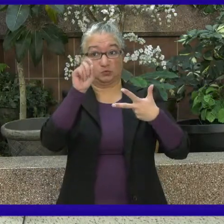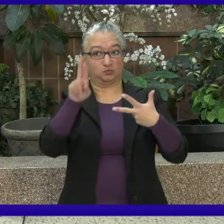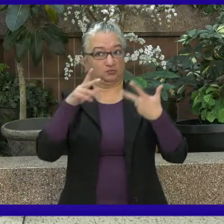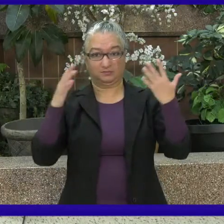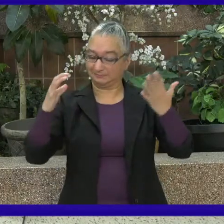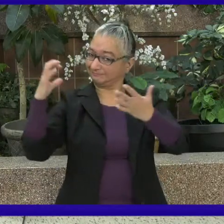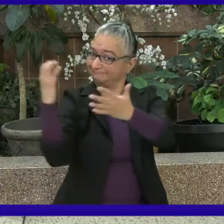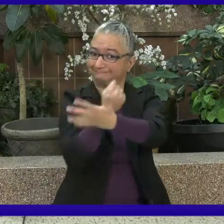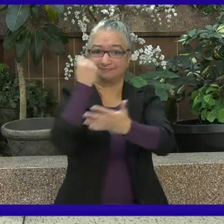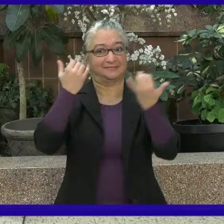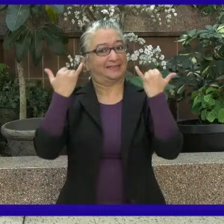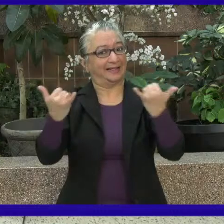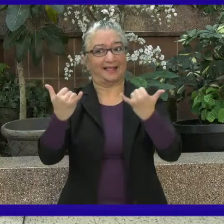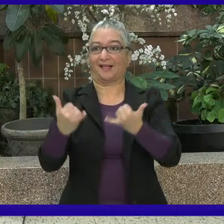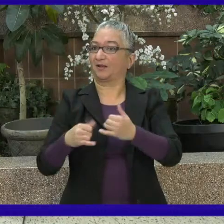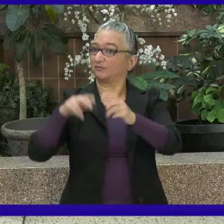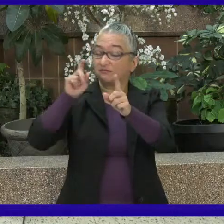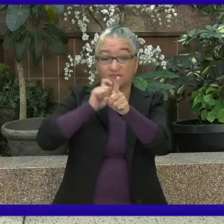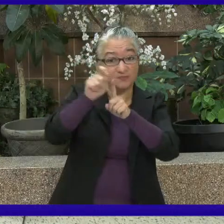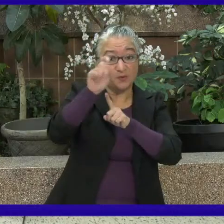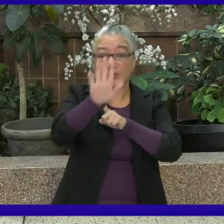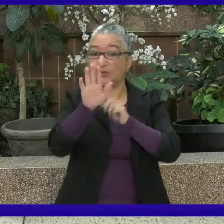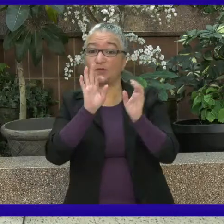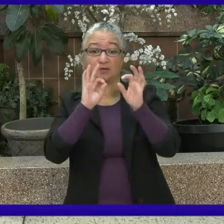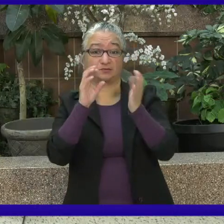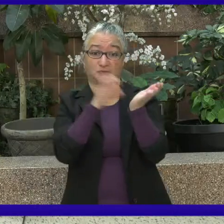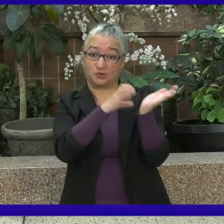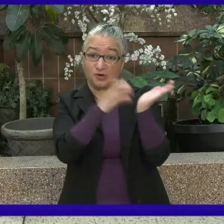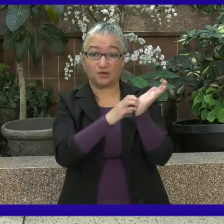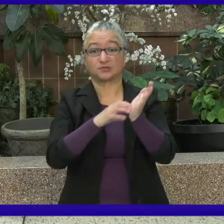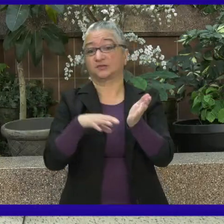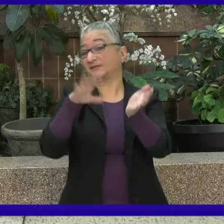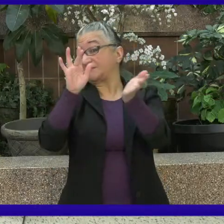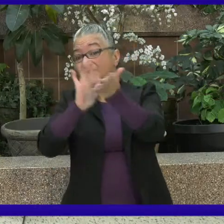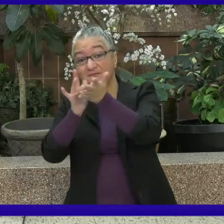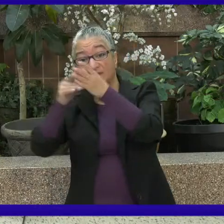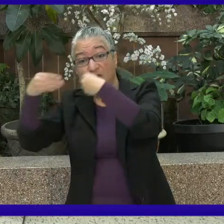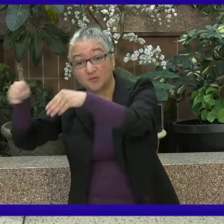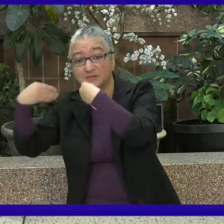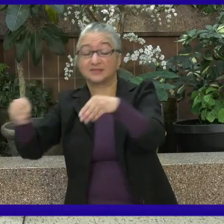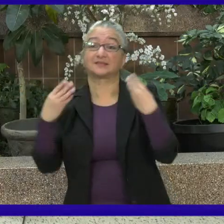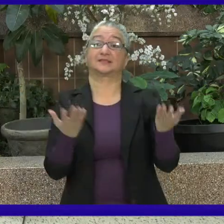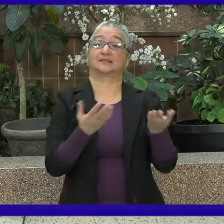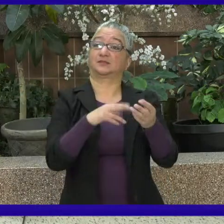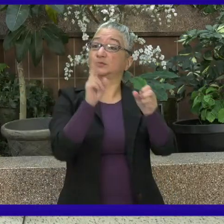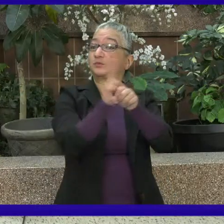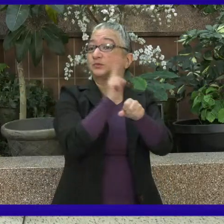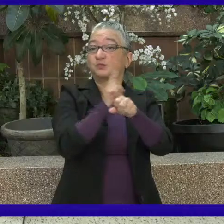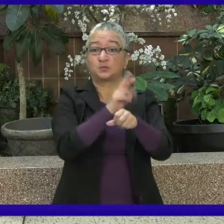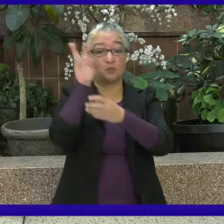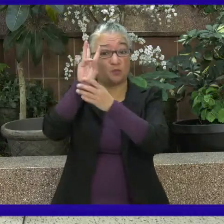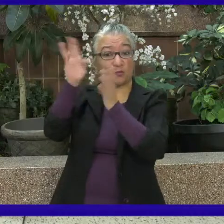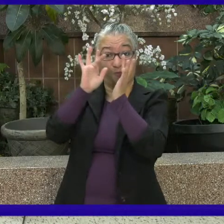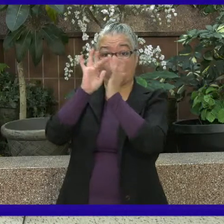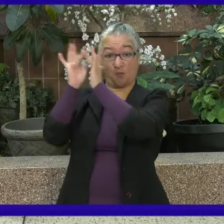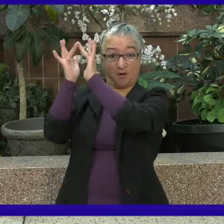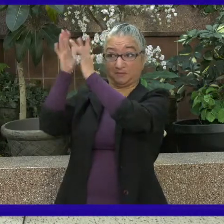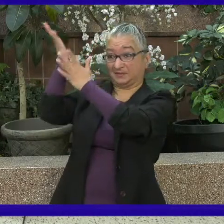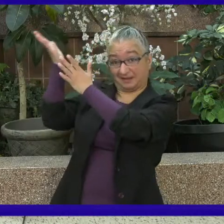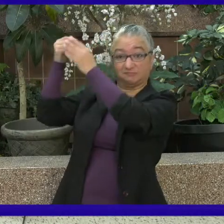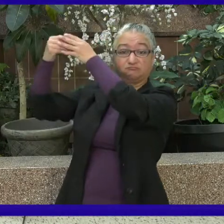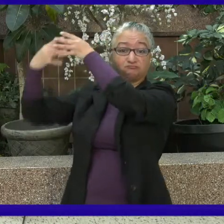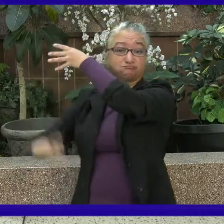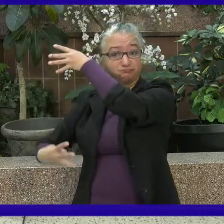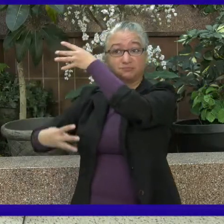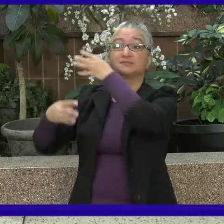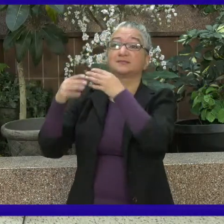or go to the protect mb.ca to use our vaccine finder map finally i want to thank every manitoban